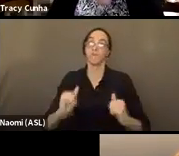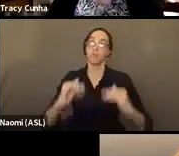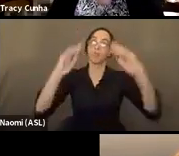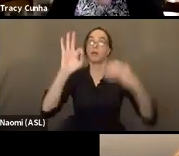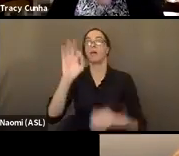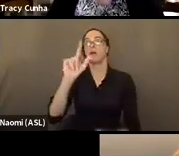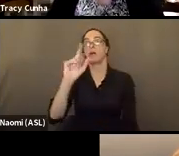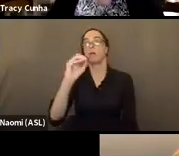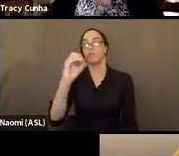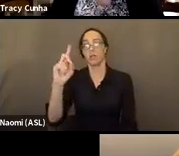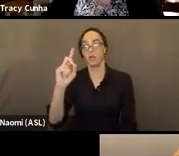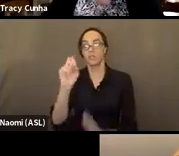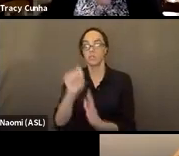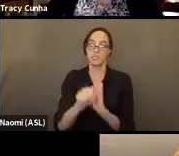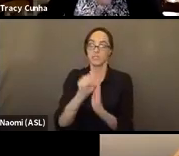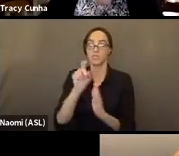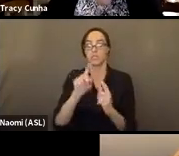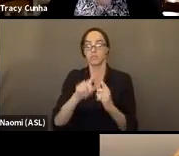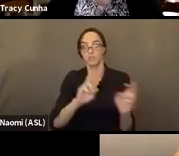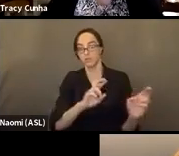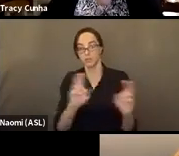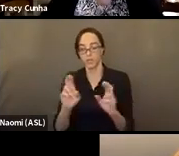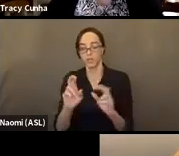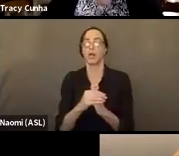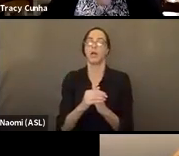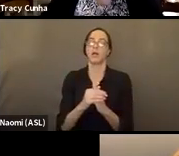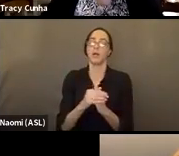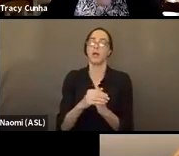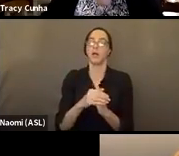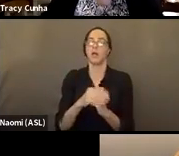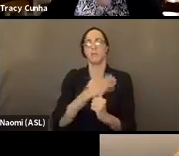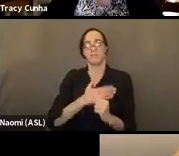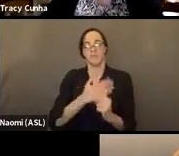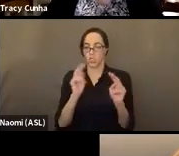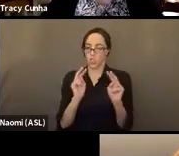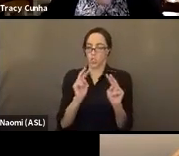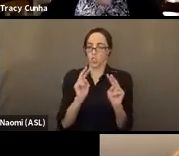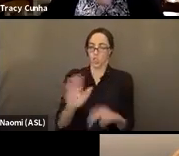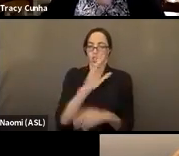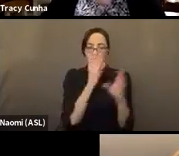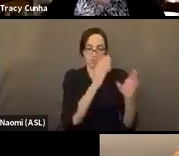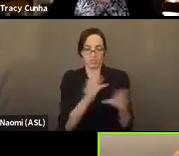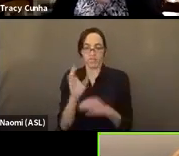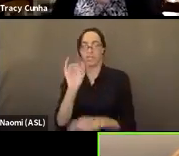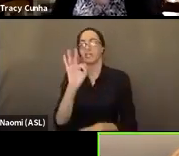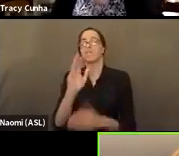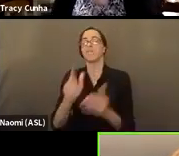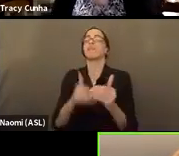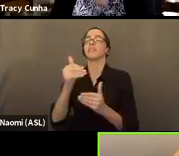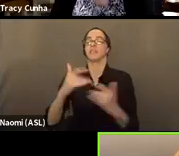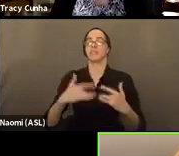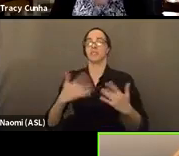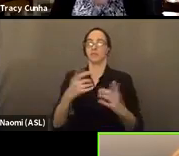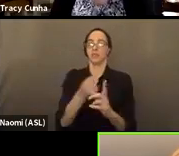plan and get ready for the next event in case it does come that's great thanks so much mike paul